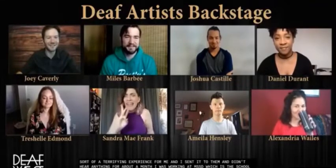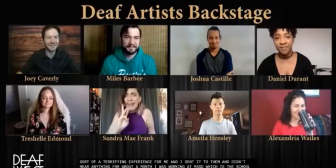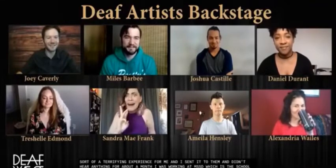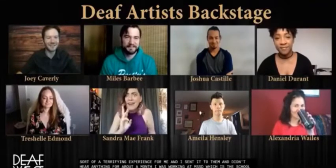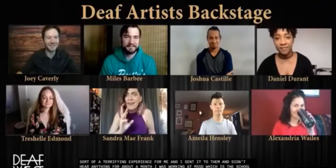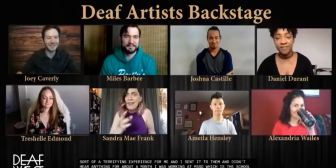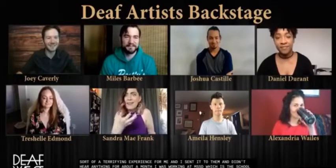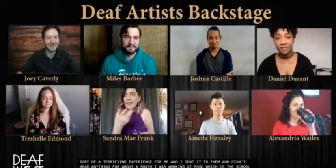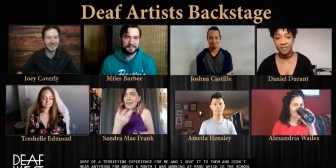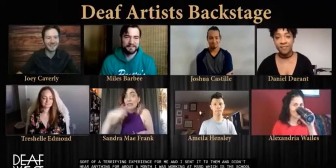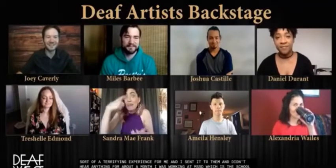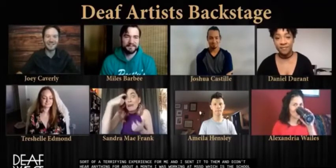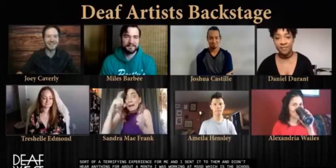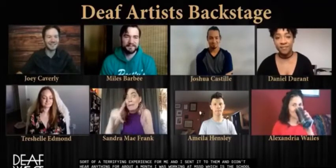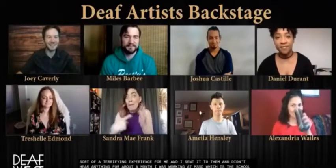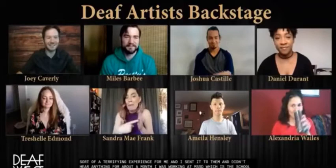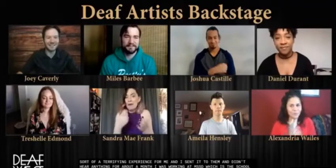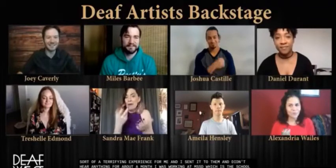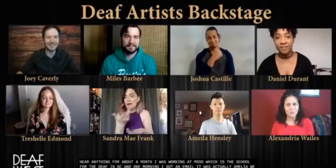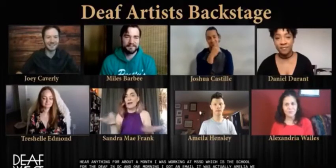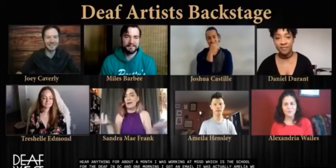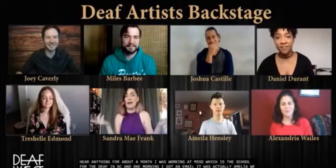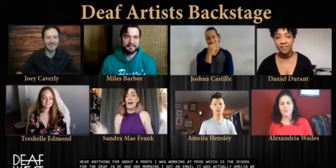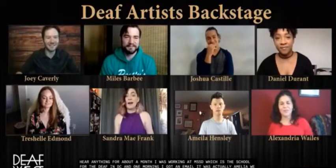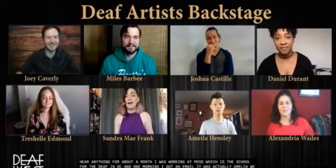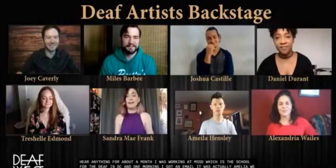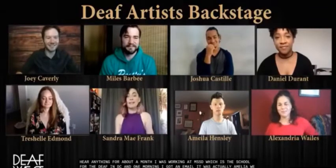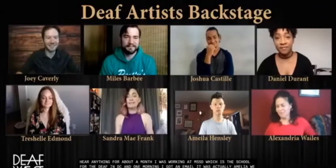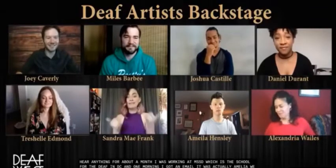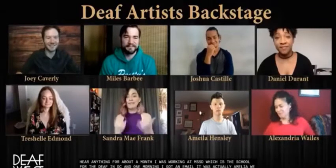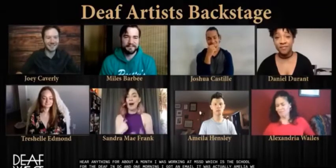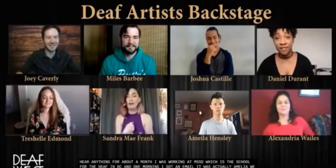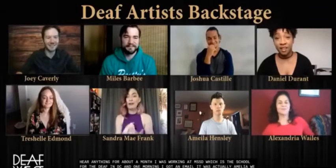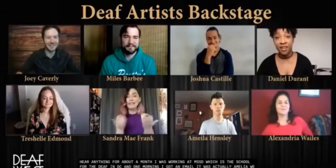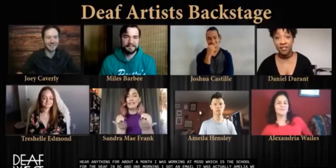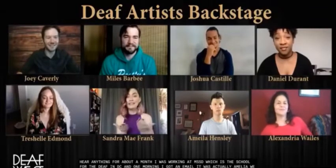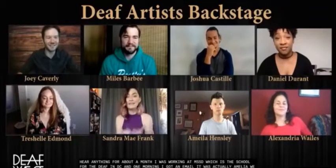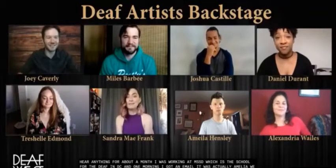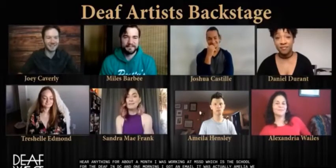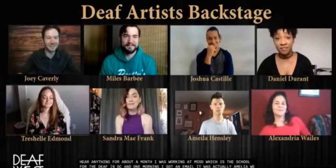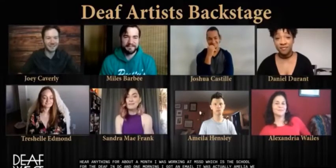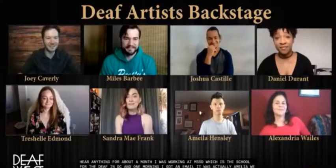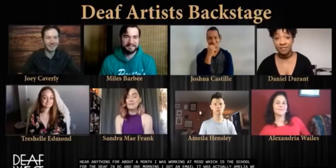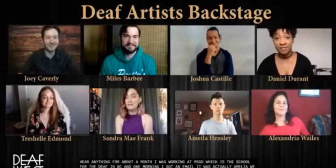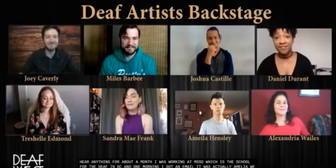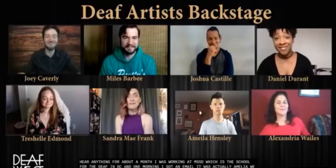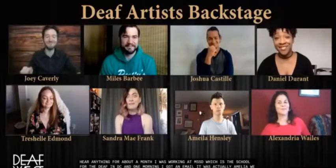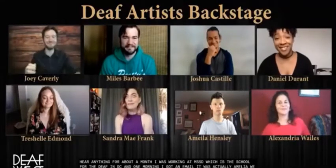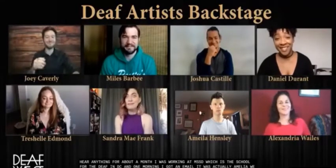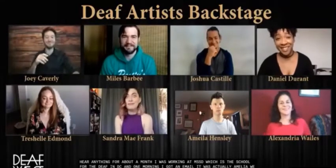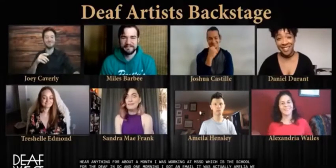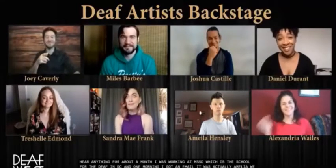I wasn't really expecting to hear back and especially not to have the role of Wendla. So that's how I got here.